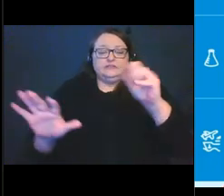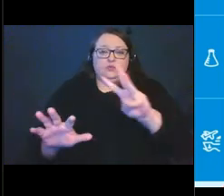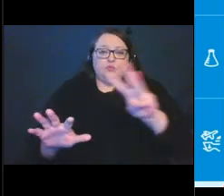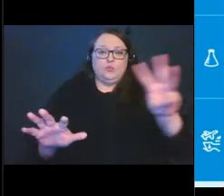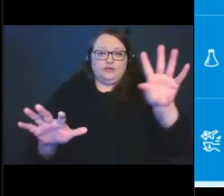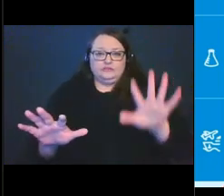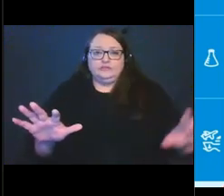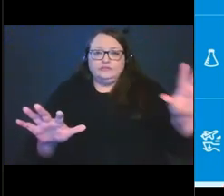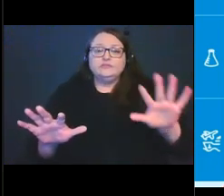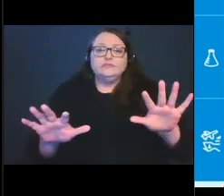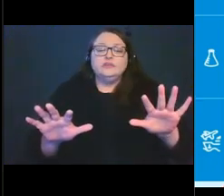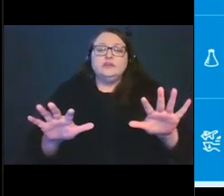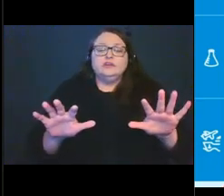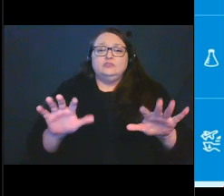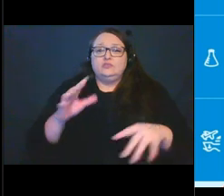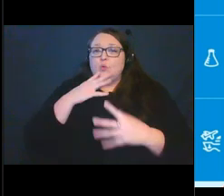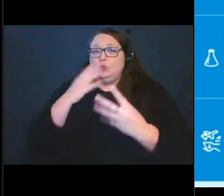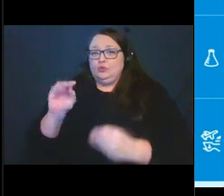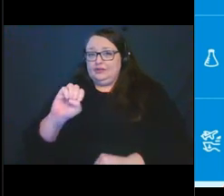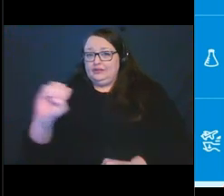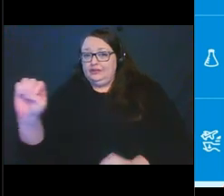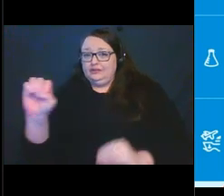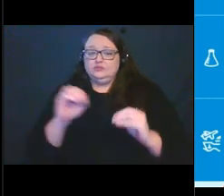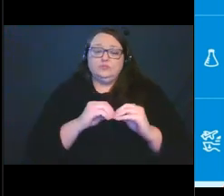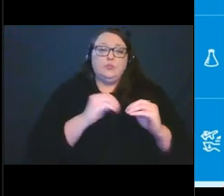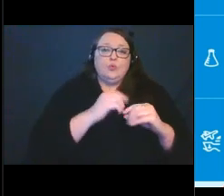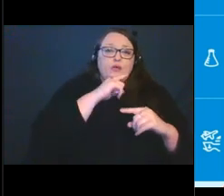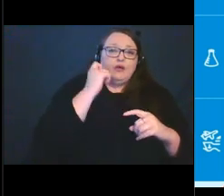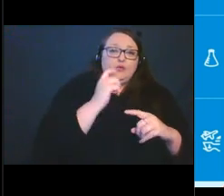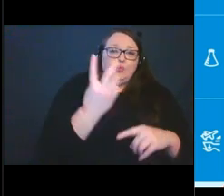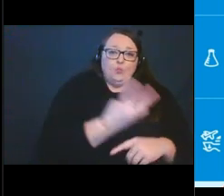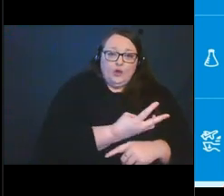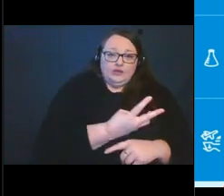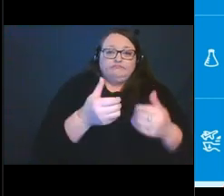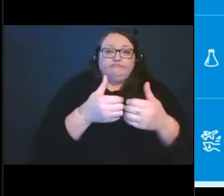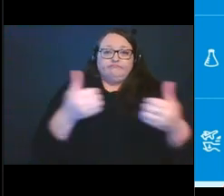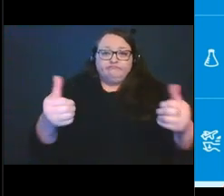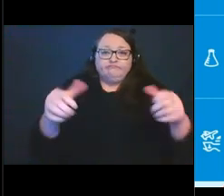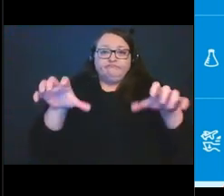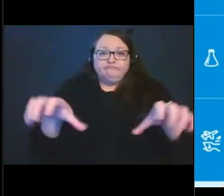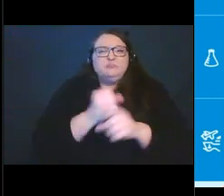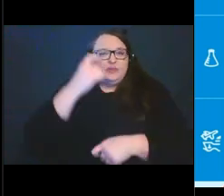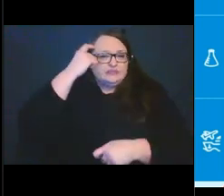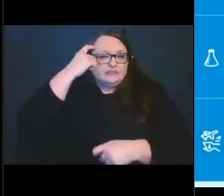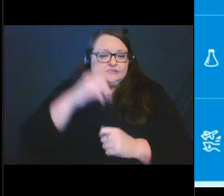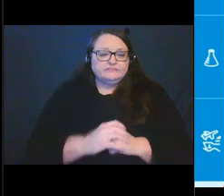up into either a humid east or a more arid west. So, let's talk about how we create the overall 24